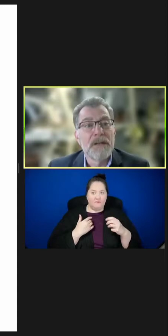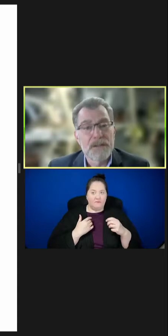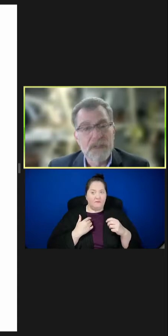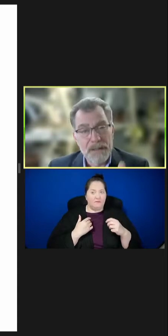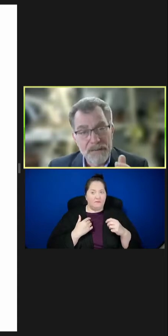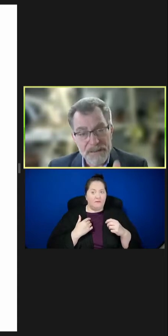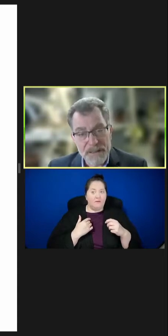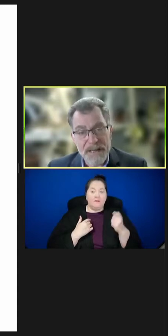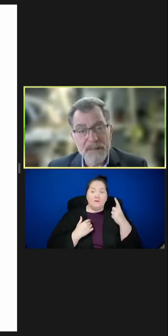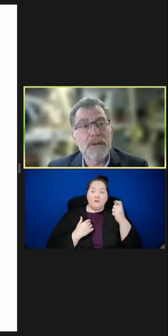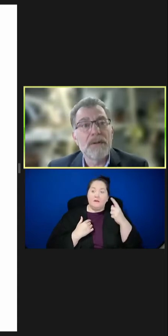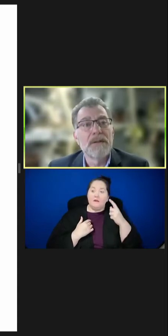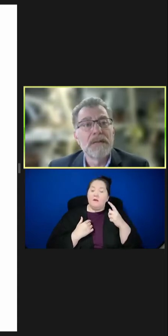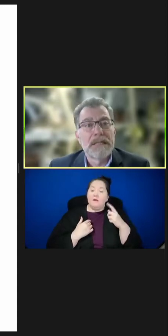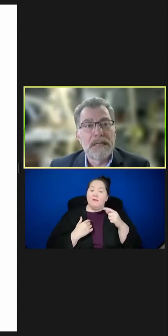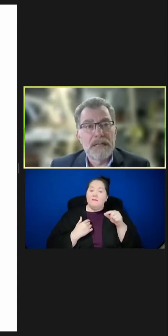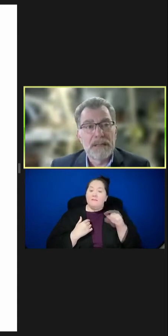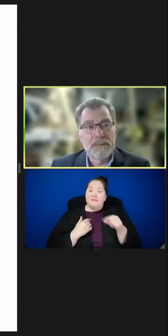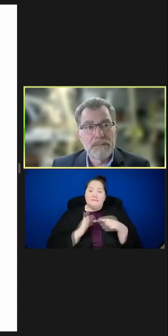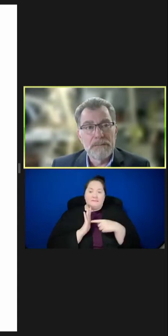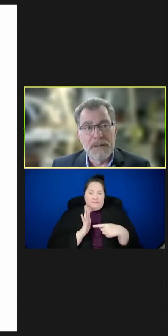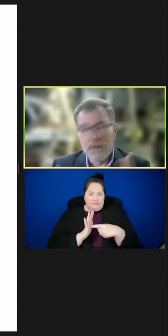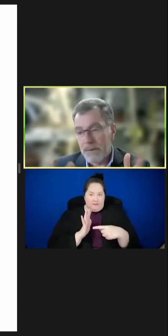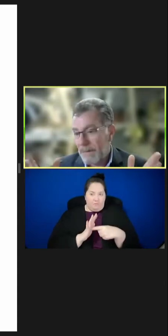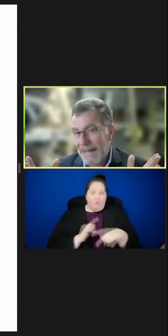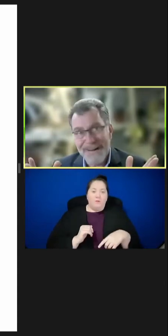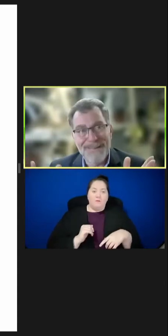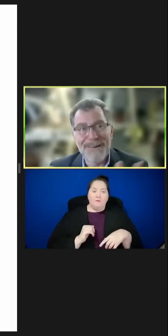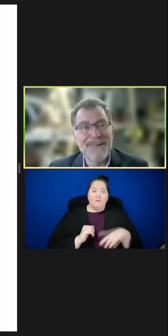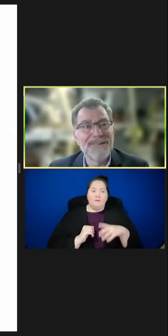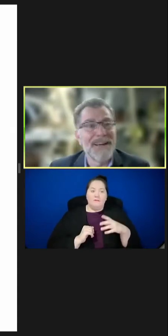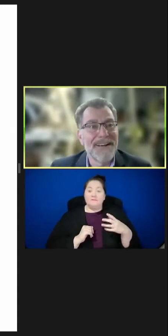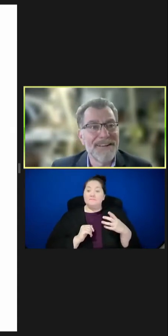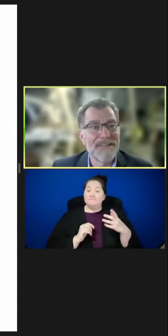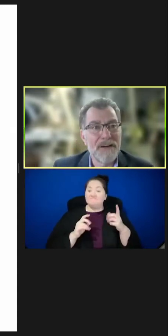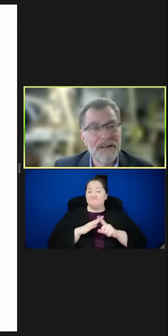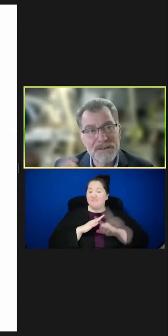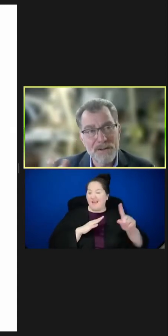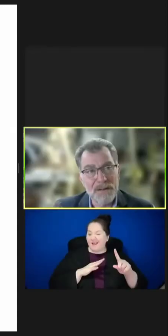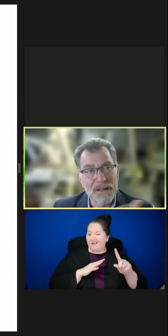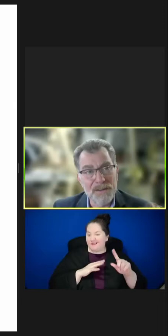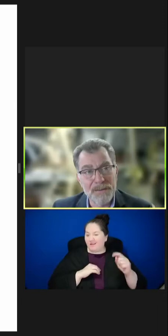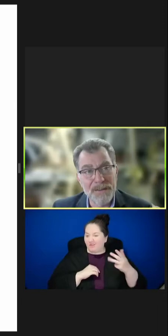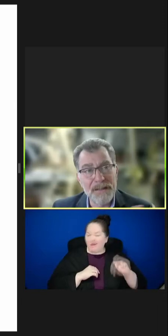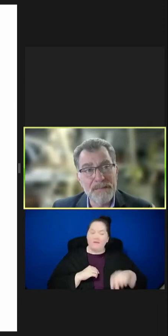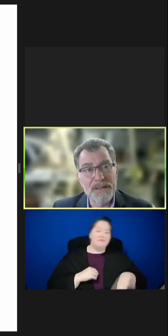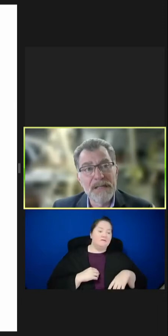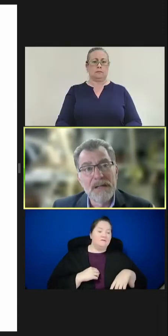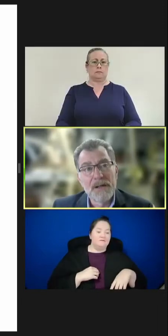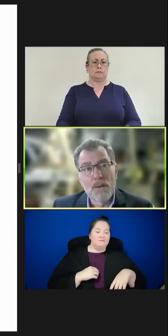So in this example, we call it a hackathon involving internal and external teams, where